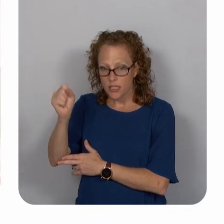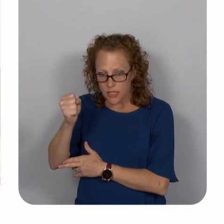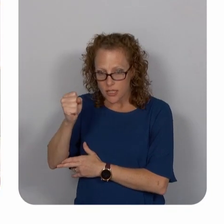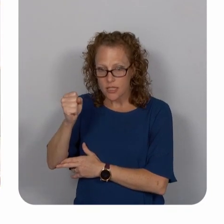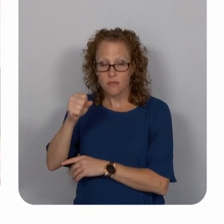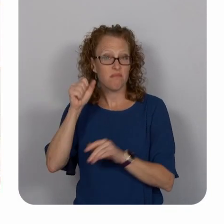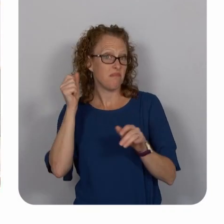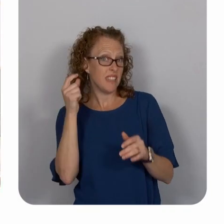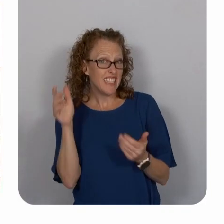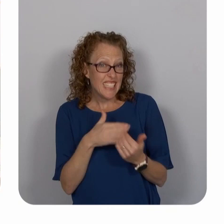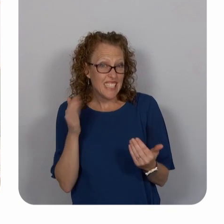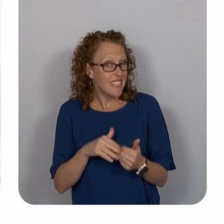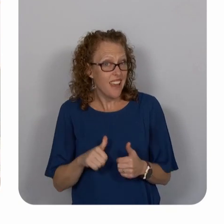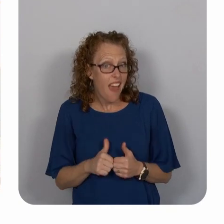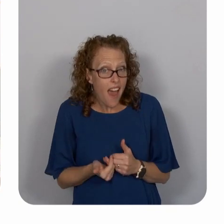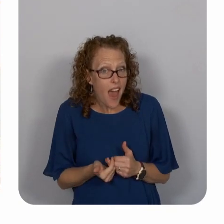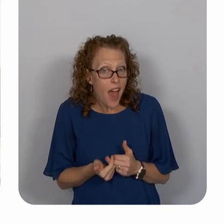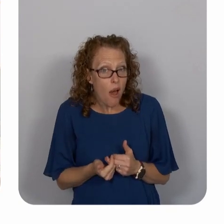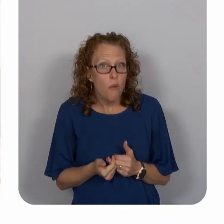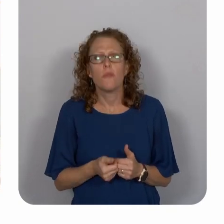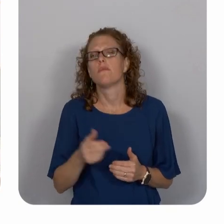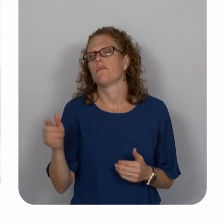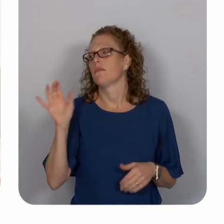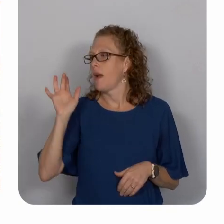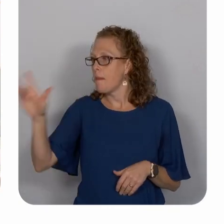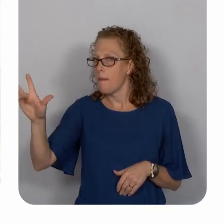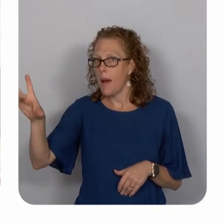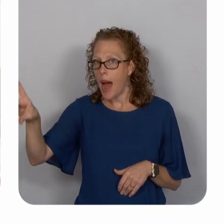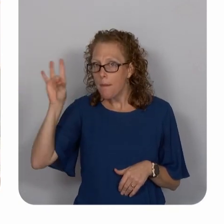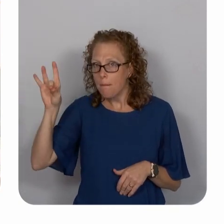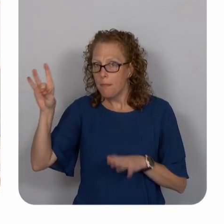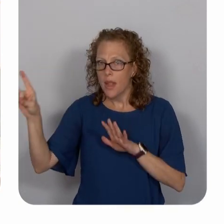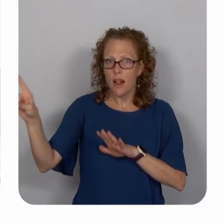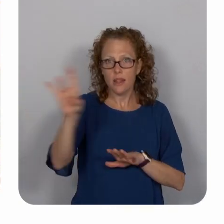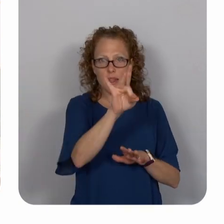background Passthrough, camera rigs, room models, grabable items,